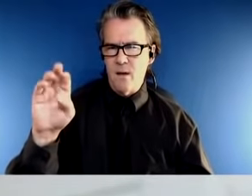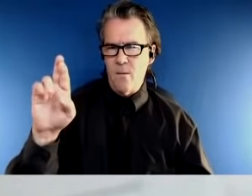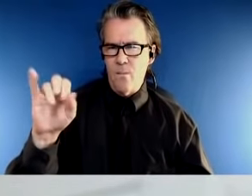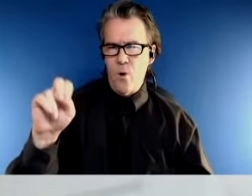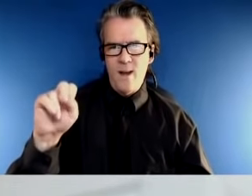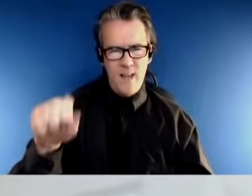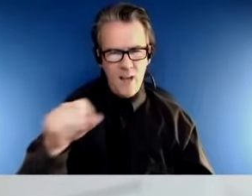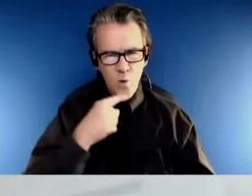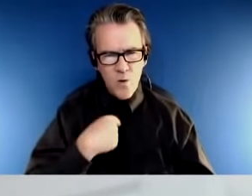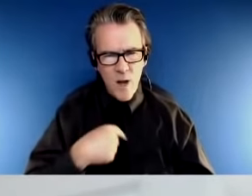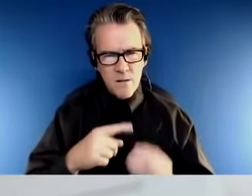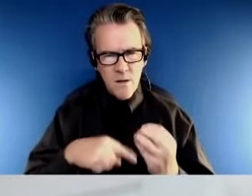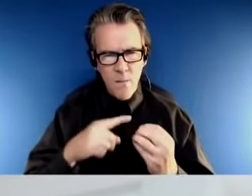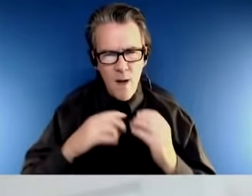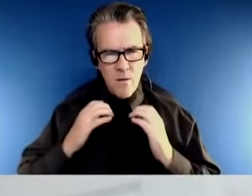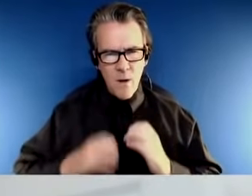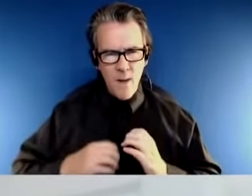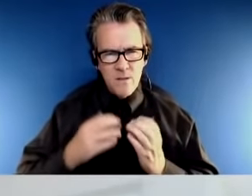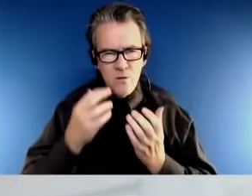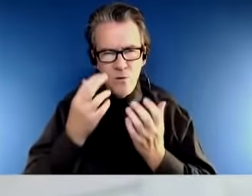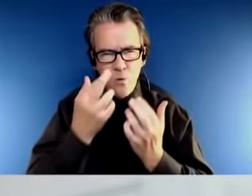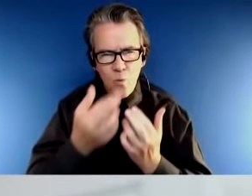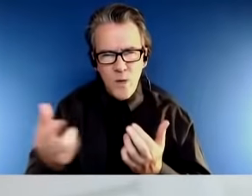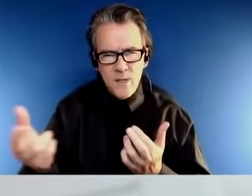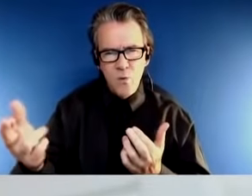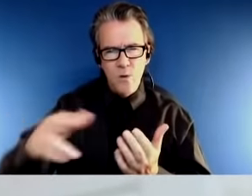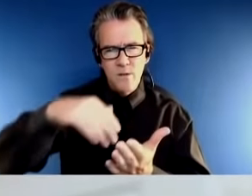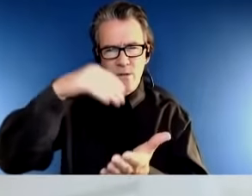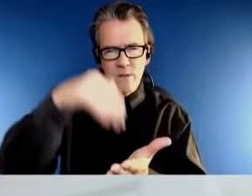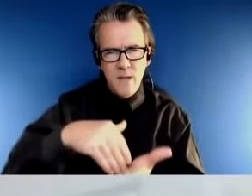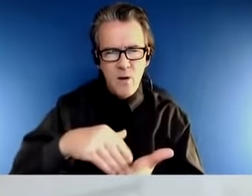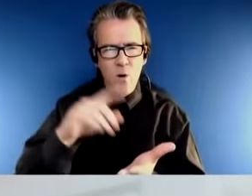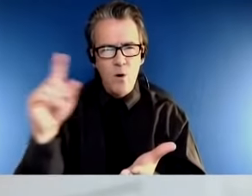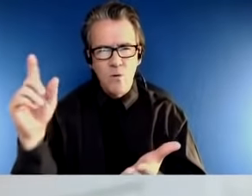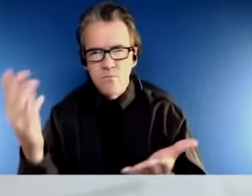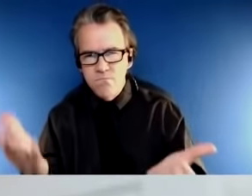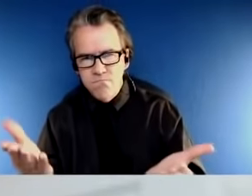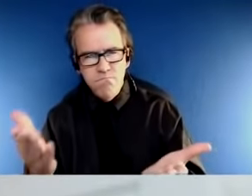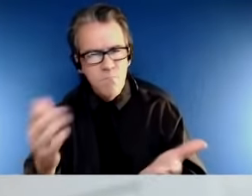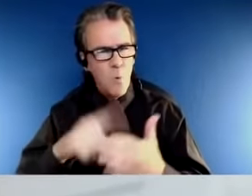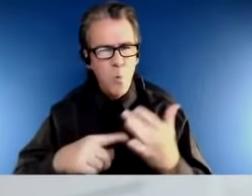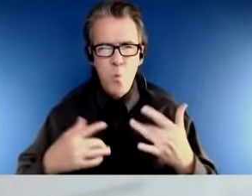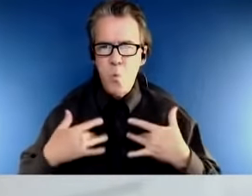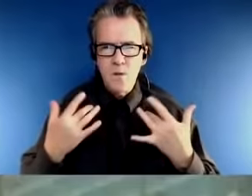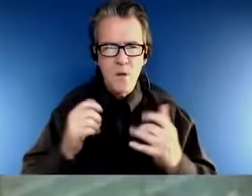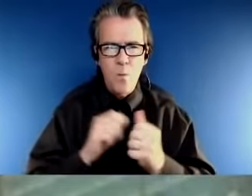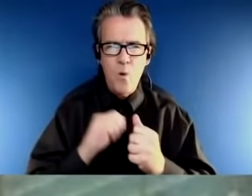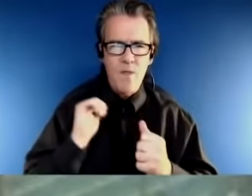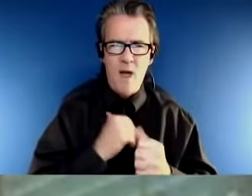we direct you to PGE.com/PSPSUpdates.